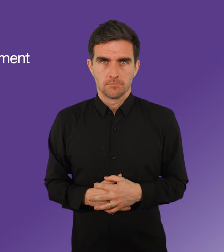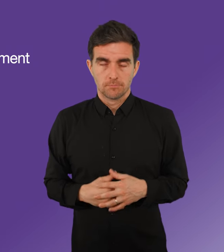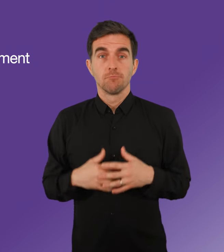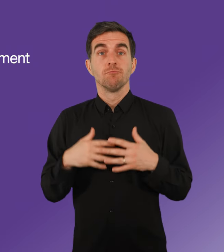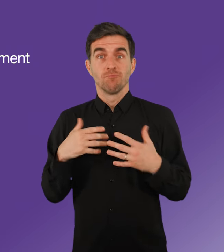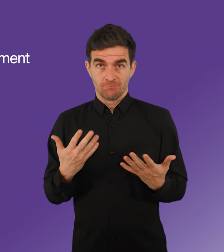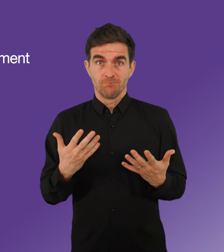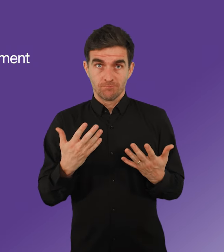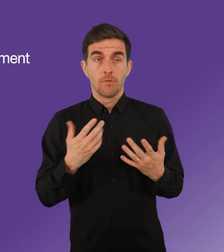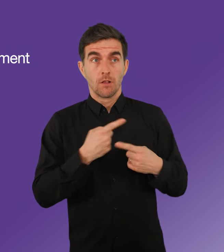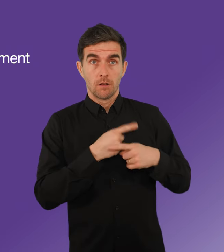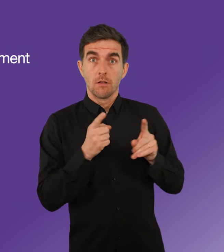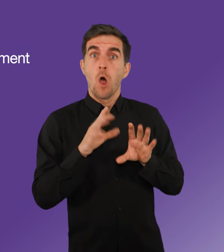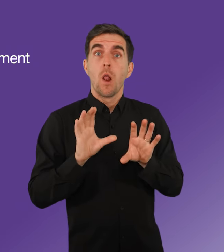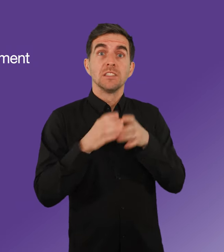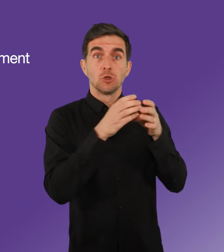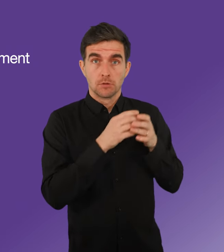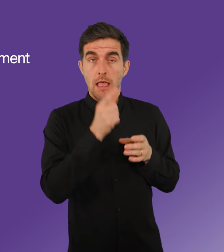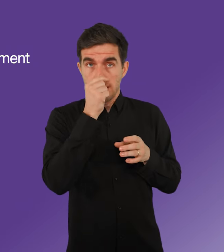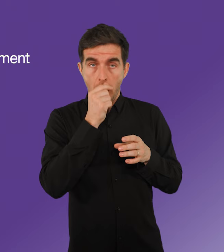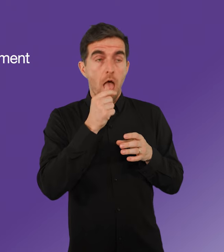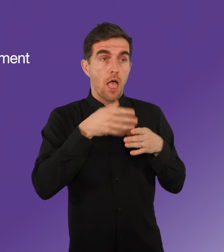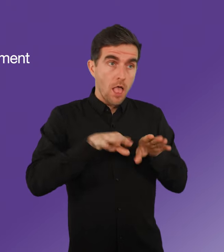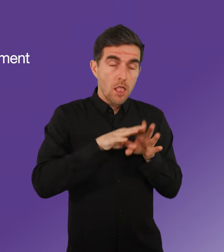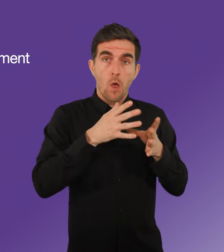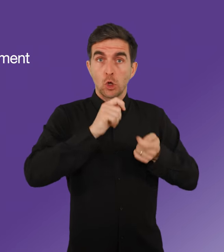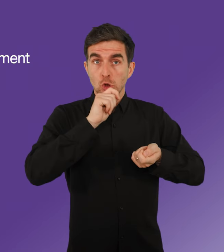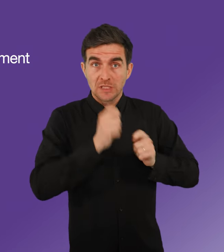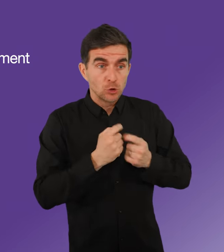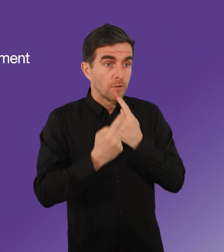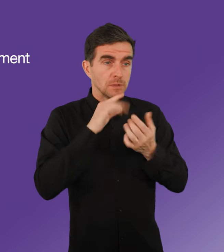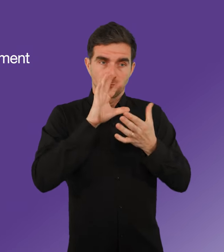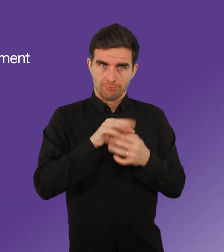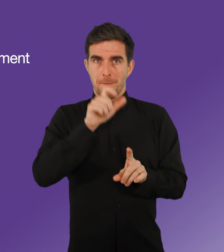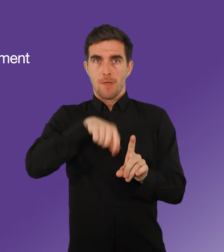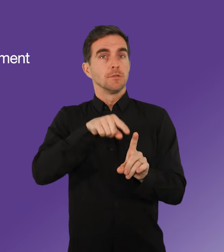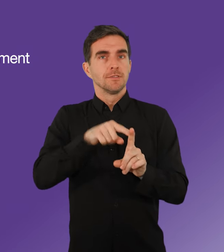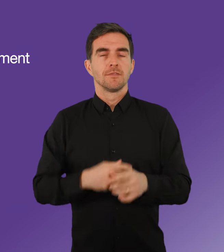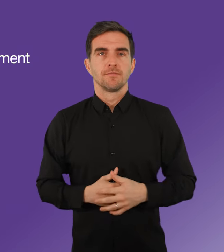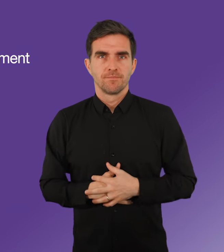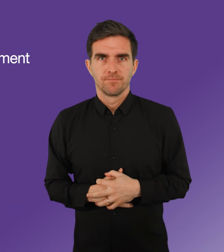This is so these organisations can close or change the details of the person’s account.